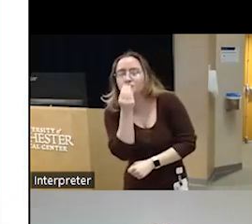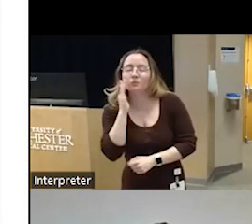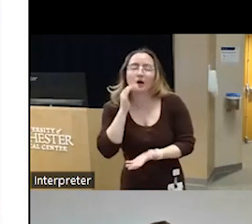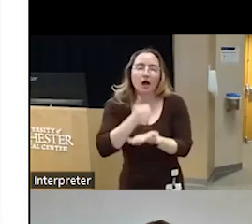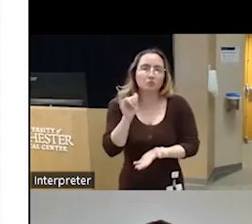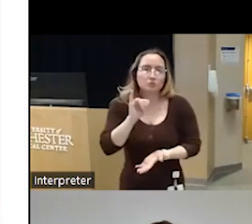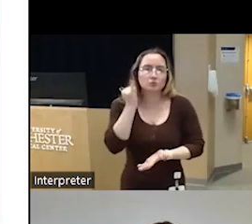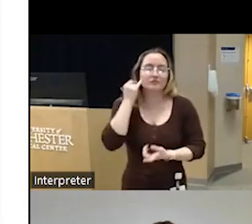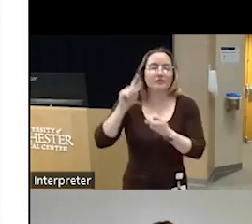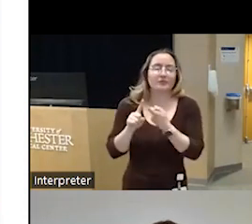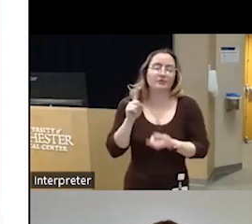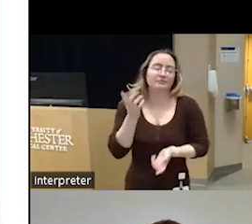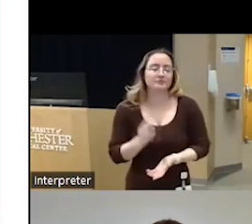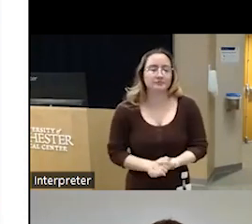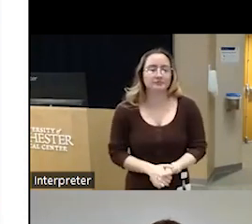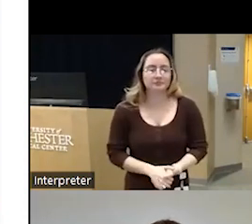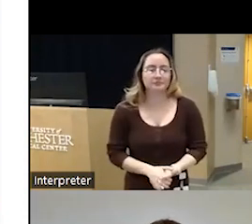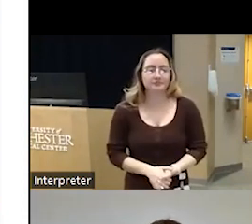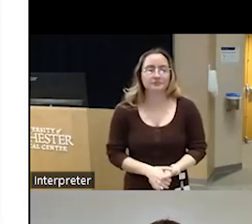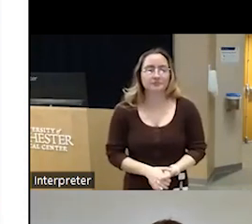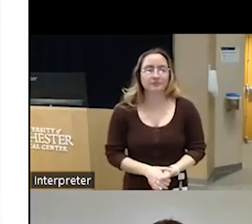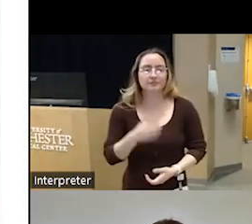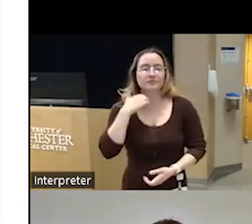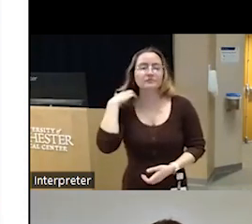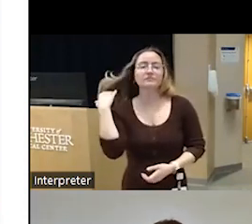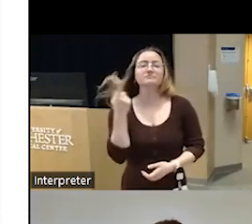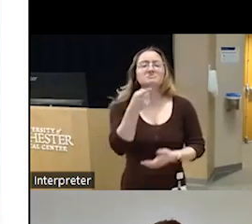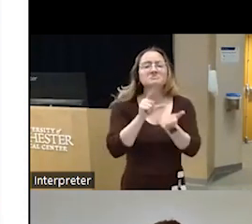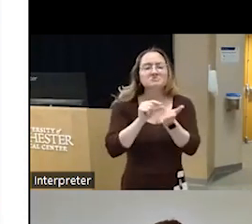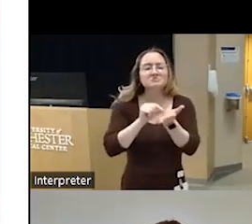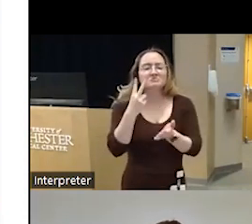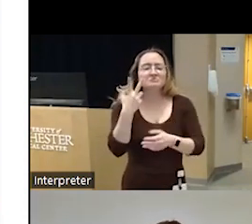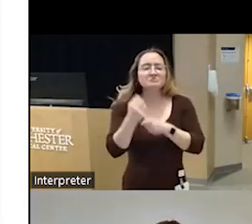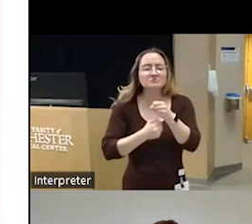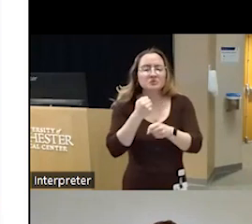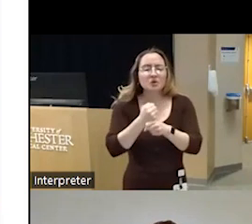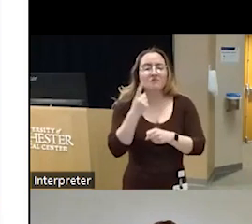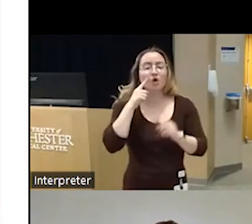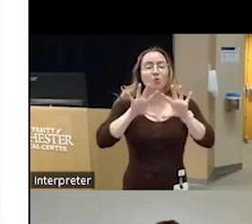what have been in the matter analysis, we published a couple of years ago in World Psychiatry the ways to